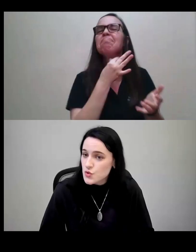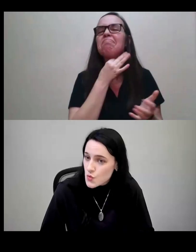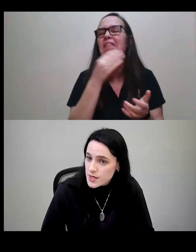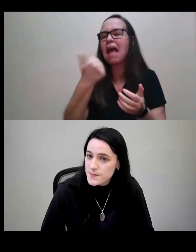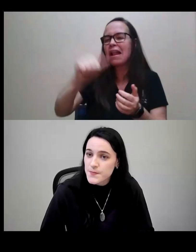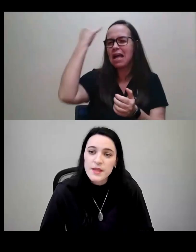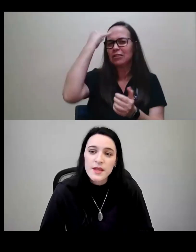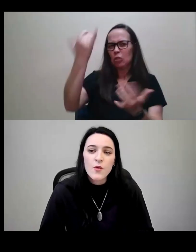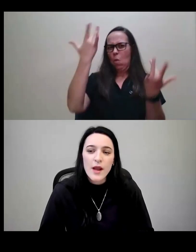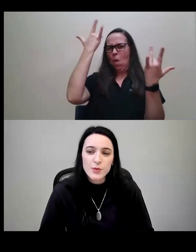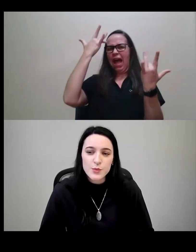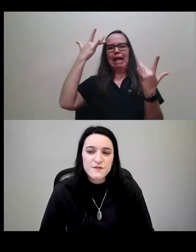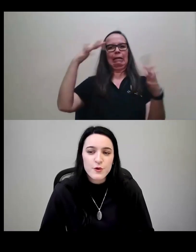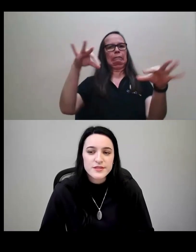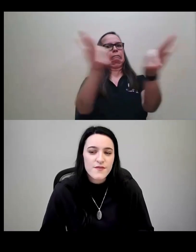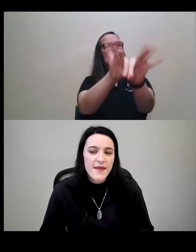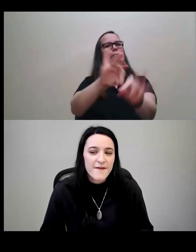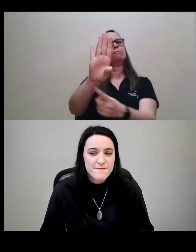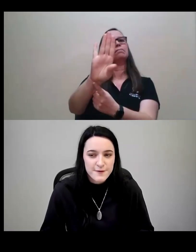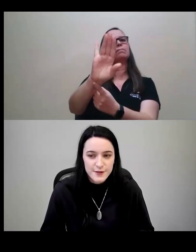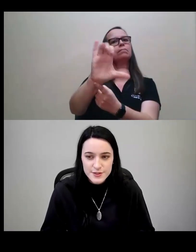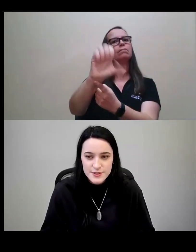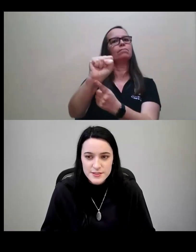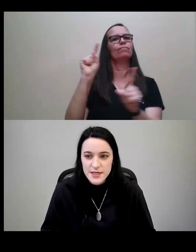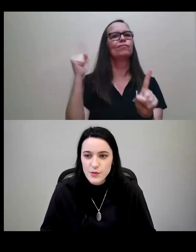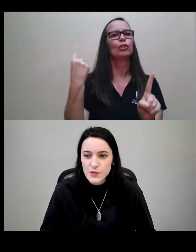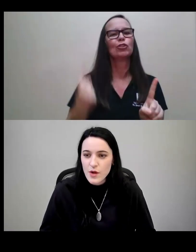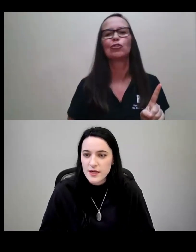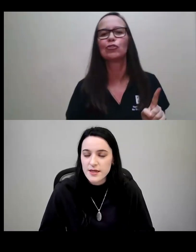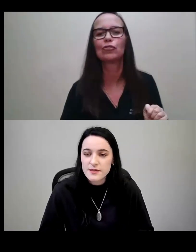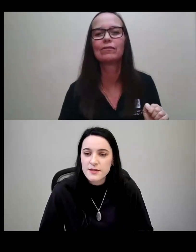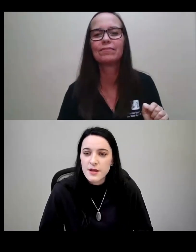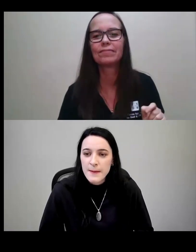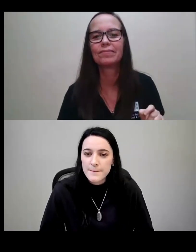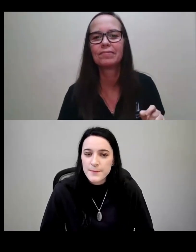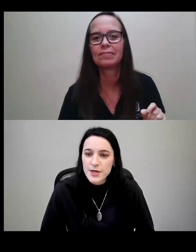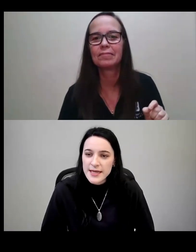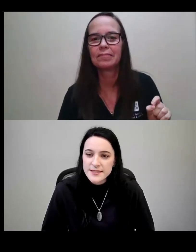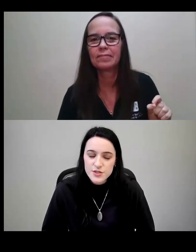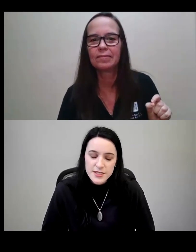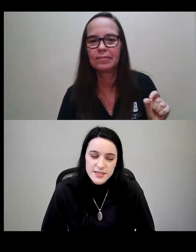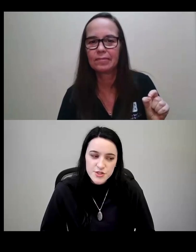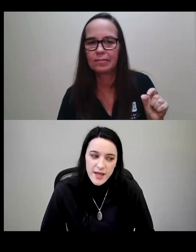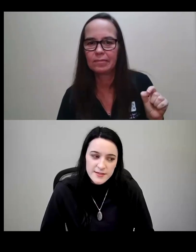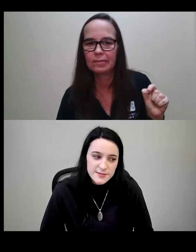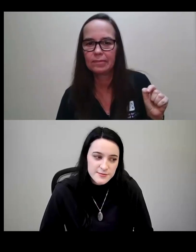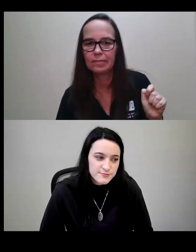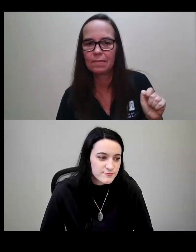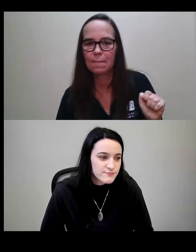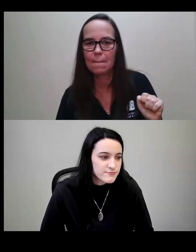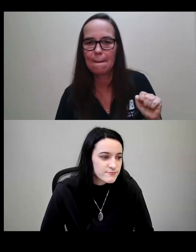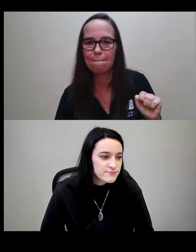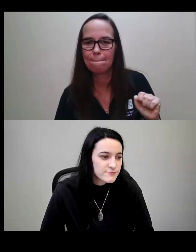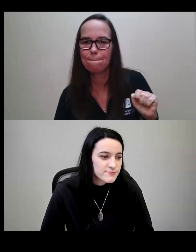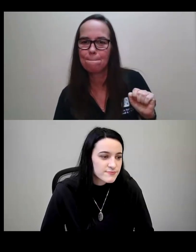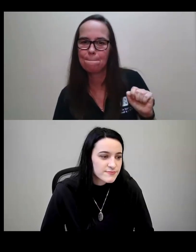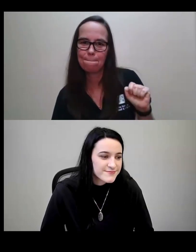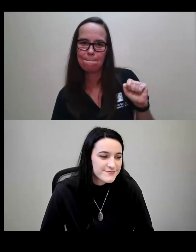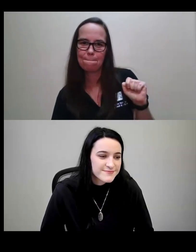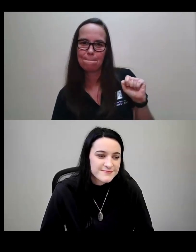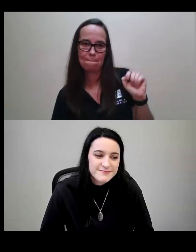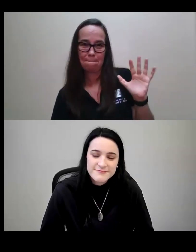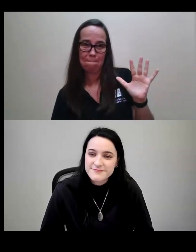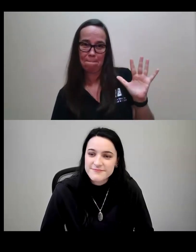in the dorm. Why would we focus on that first? Does anyone want to put an answer in the chat?